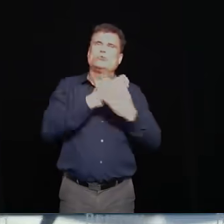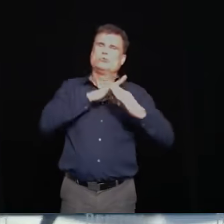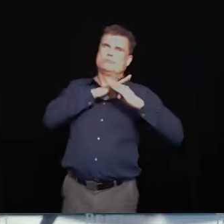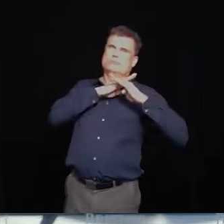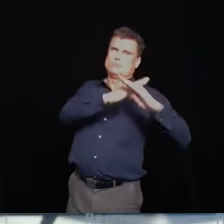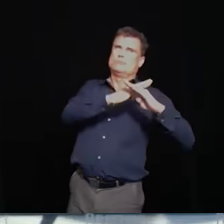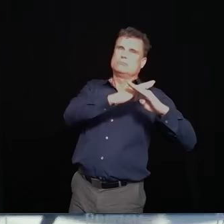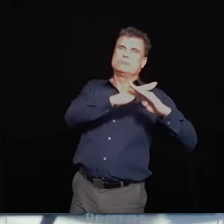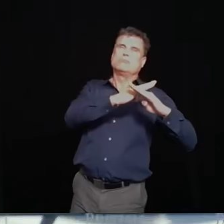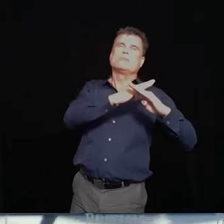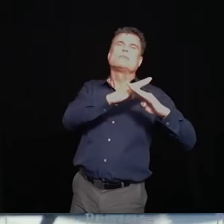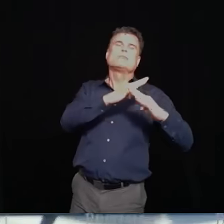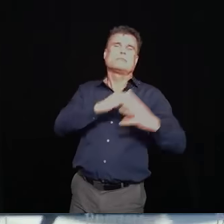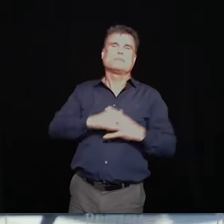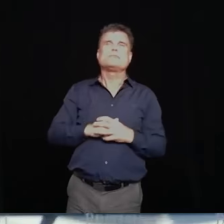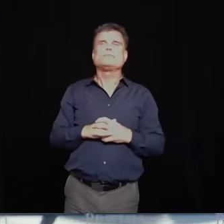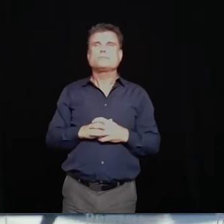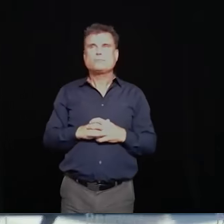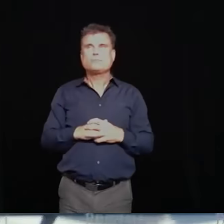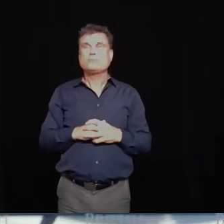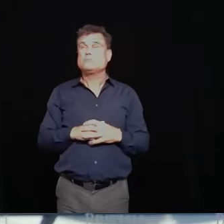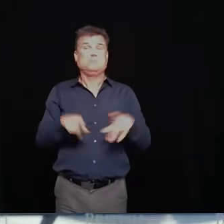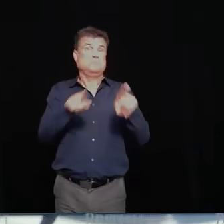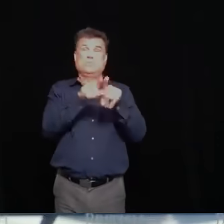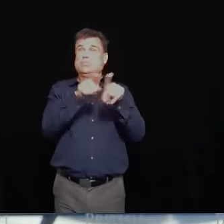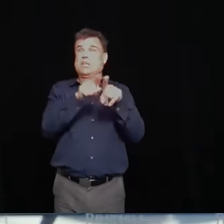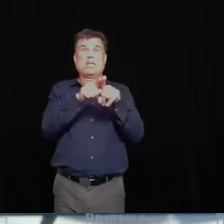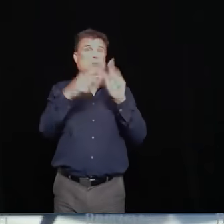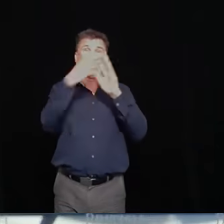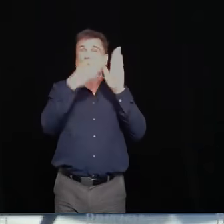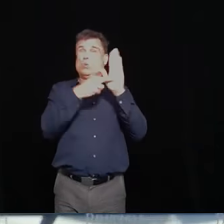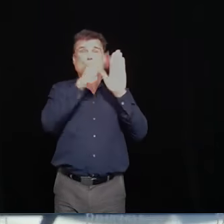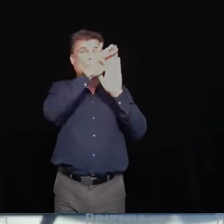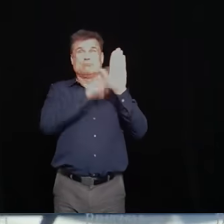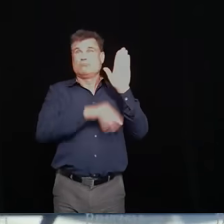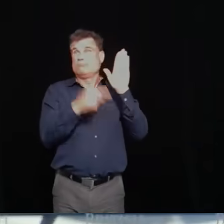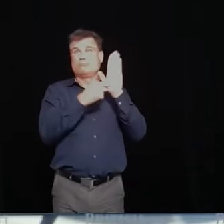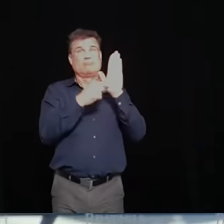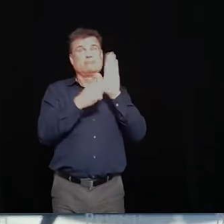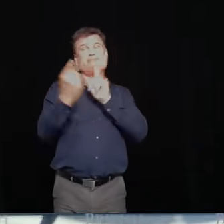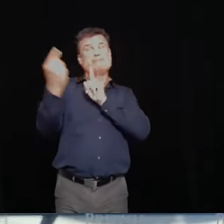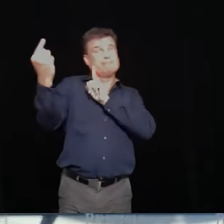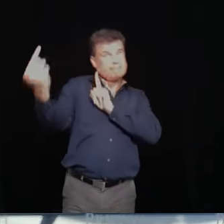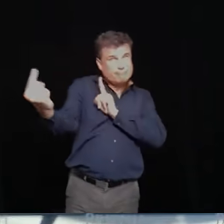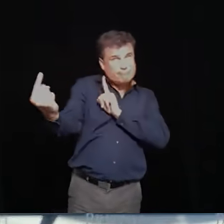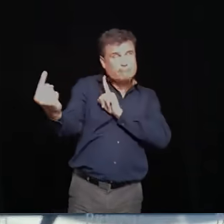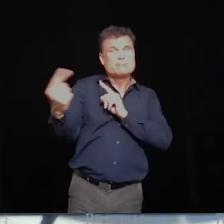And of course we have to because we know this. We know COVID-19 pandemic will be with us